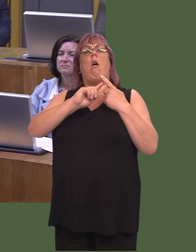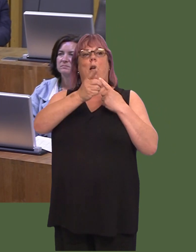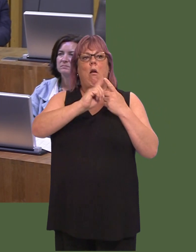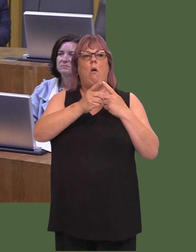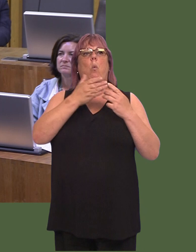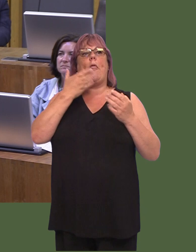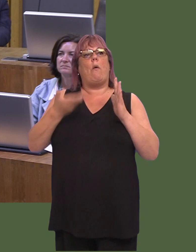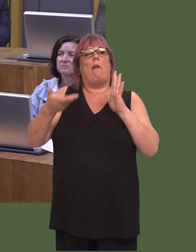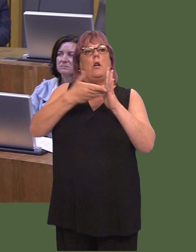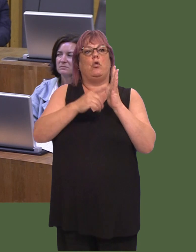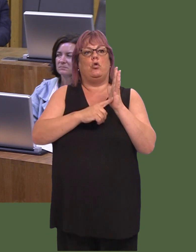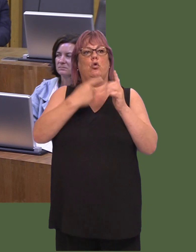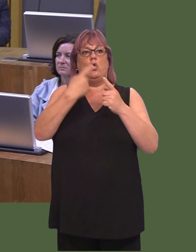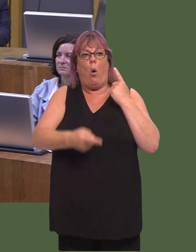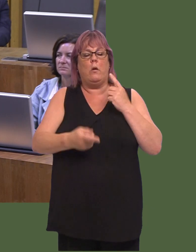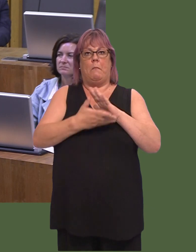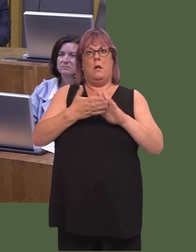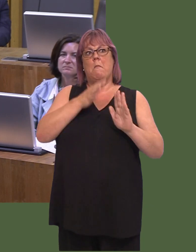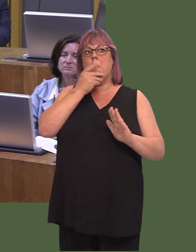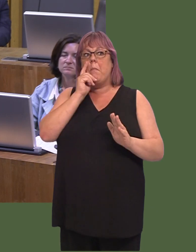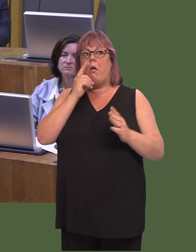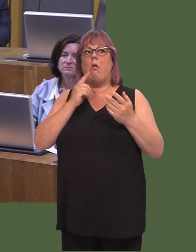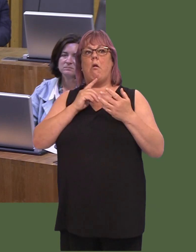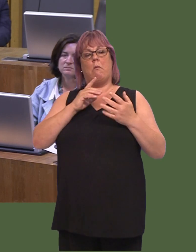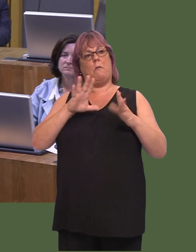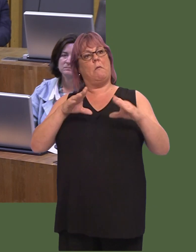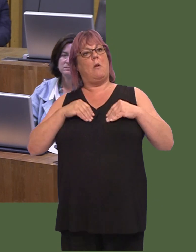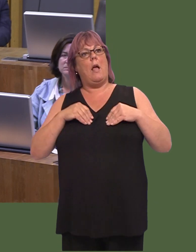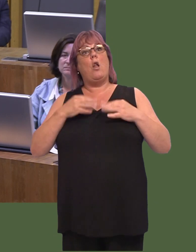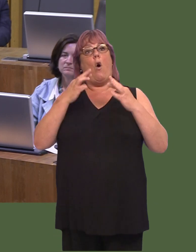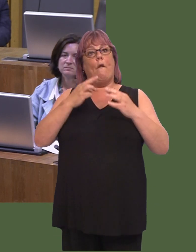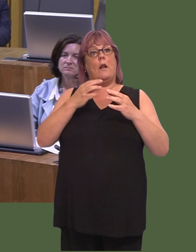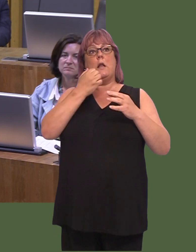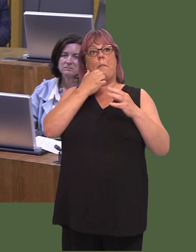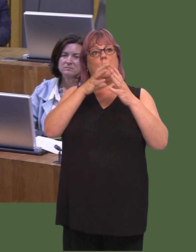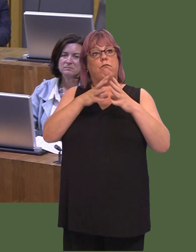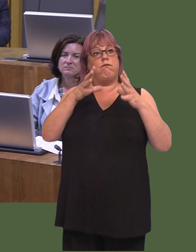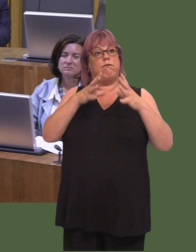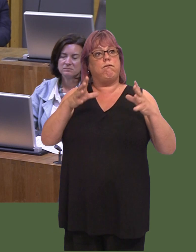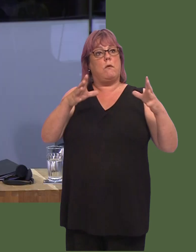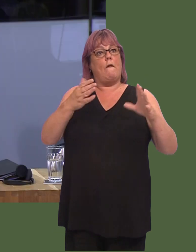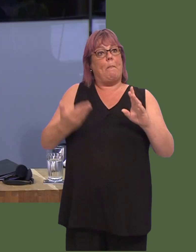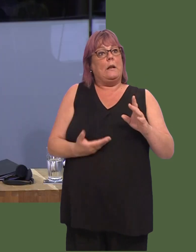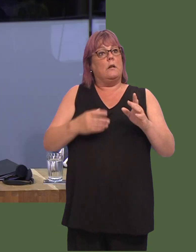with our great success that we've had with foreign direct investment and improve those figures over the next few years.